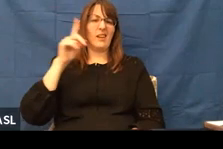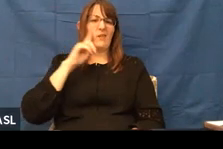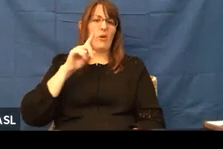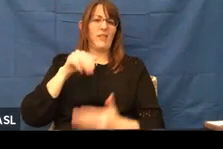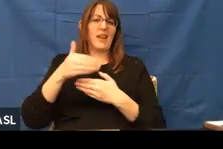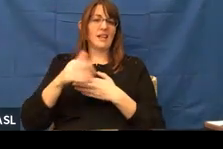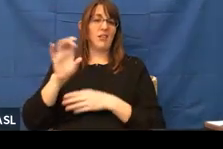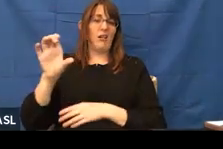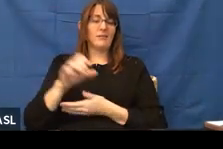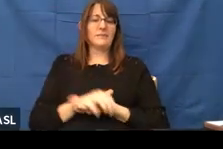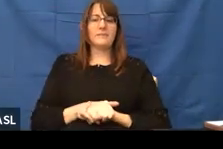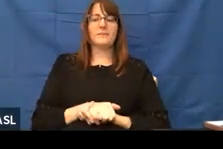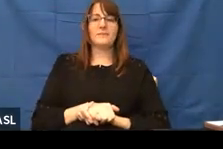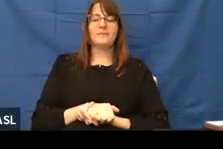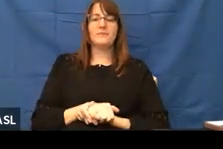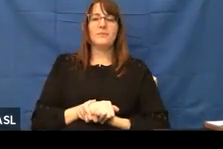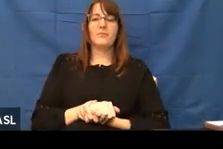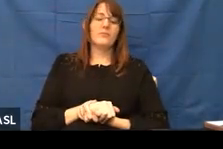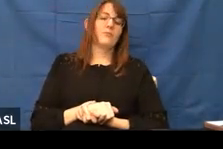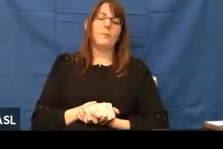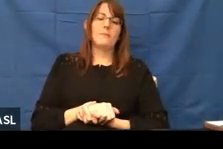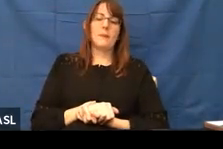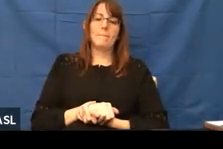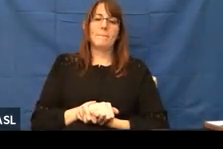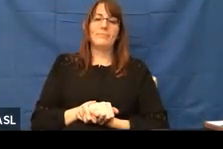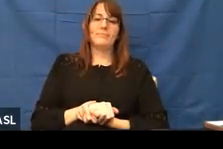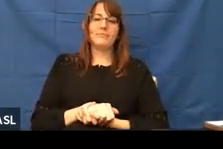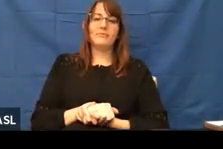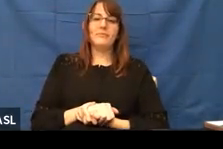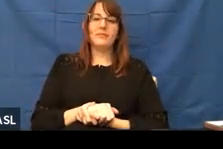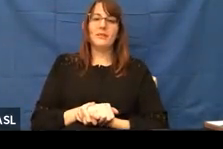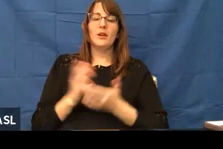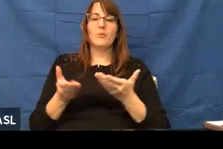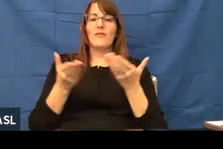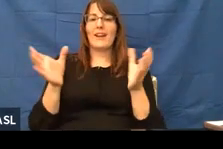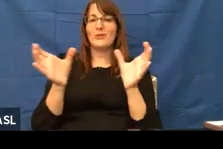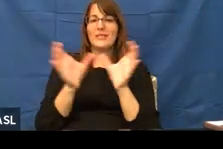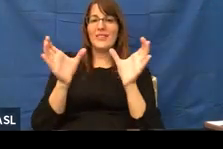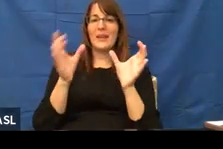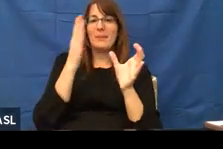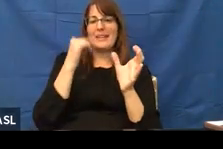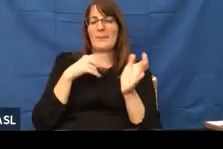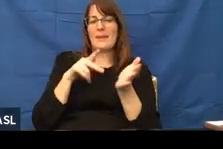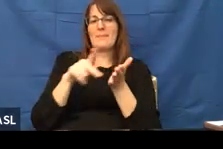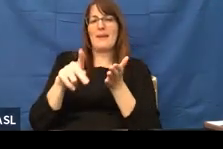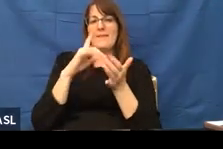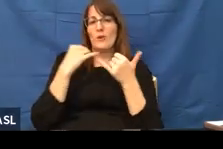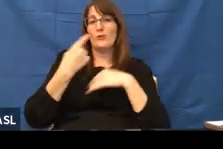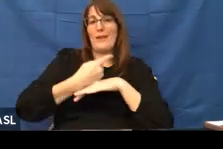Allison Frenzel : Of it if will you provide some certificate to confirm that you are here. If you are getting paid for this. Yes, absolutely. We thought of that.